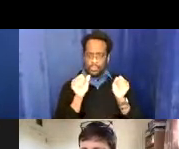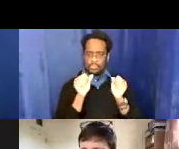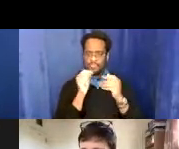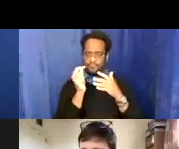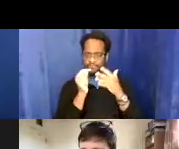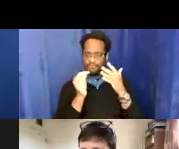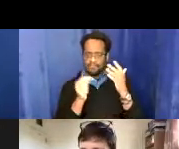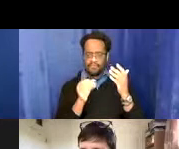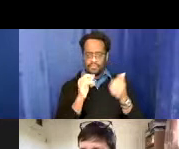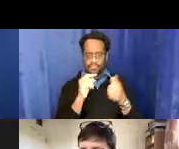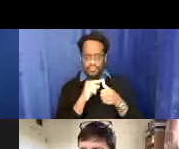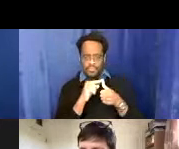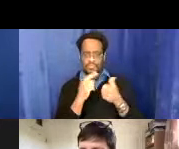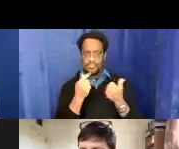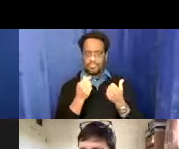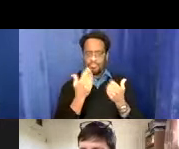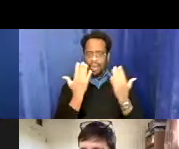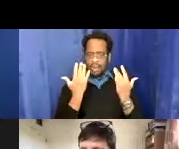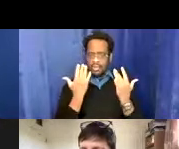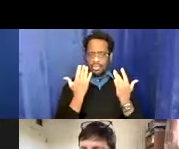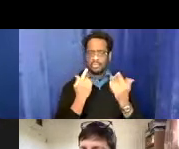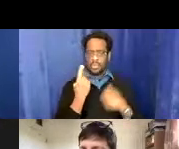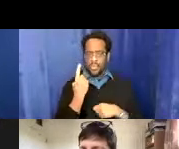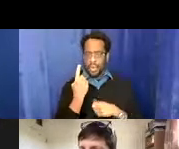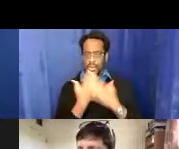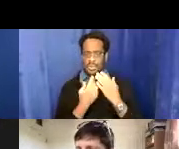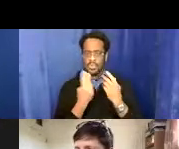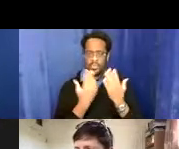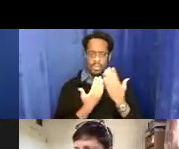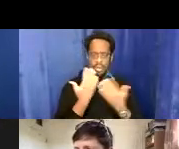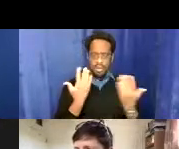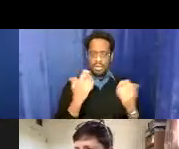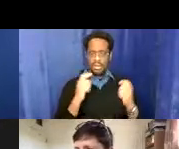look at more from the linguistic aspects and really analyze that data to see why is it